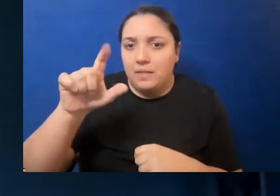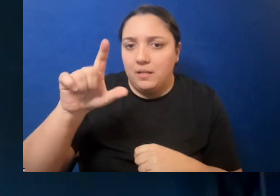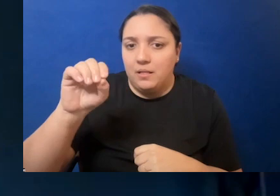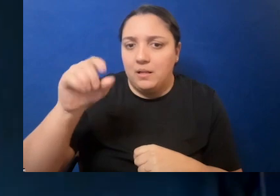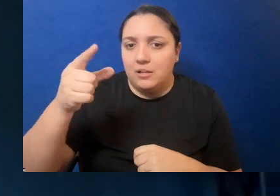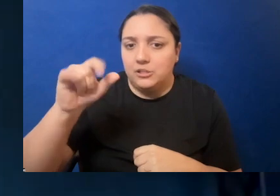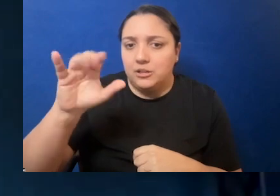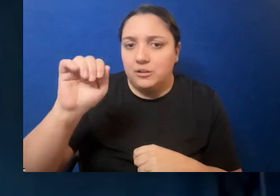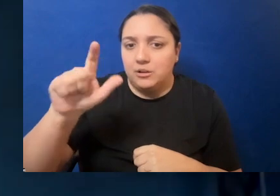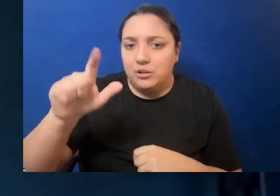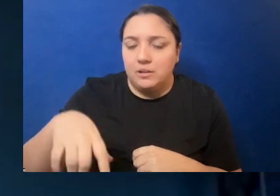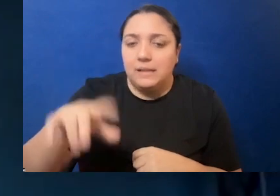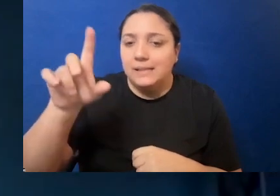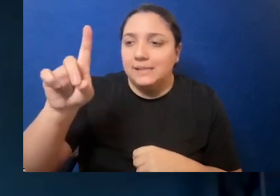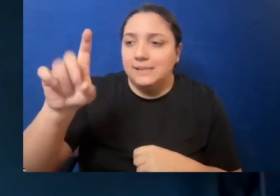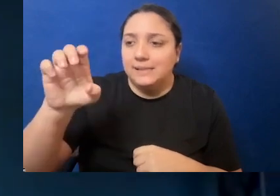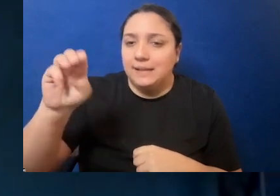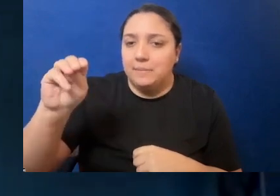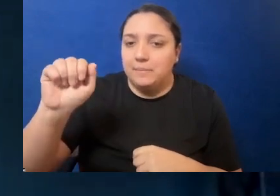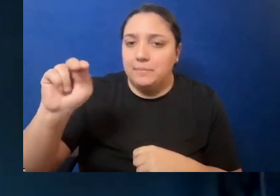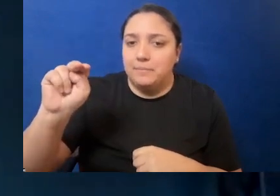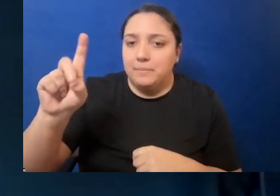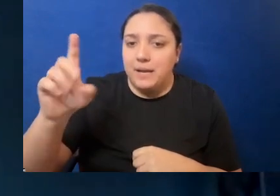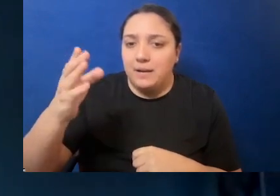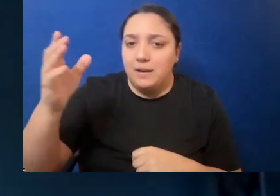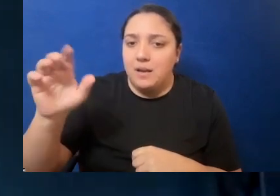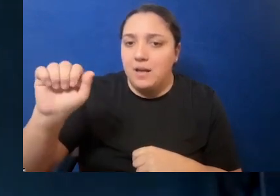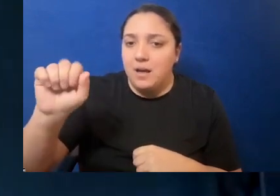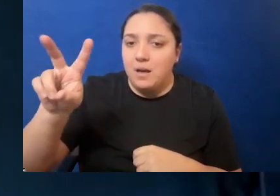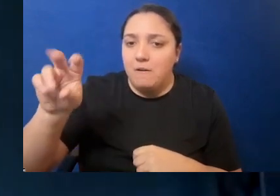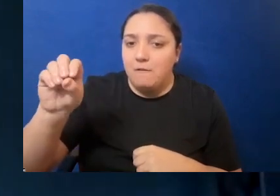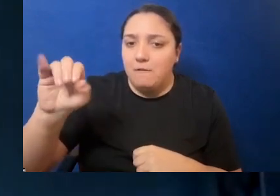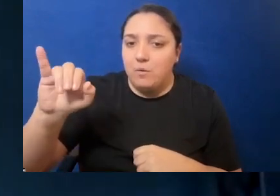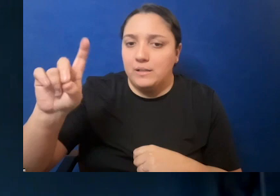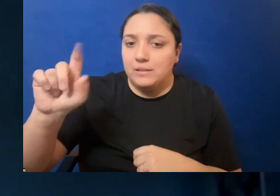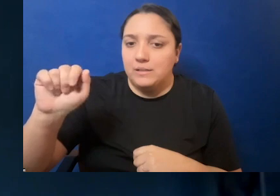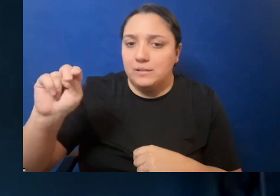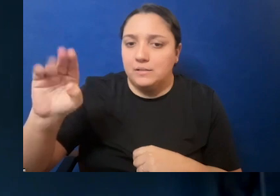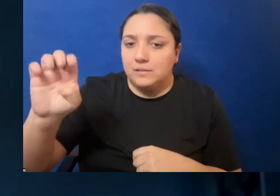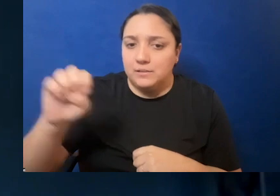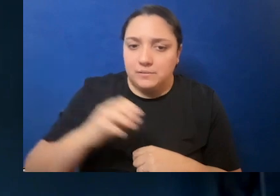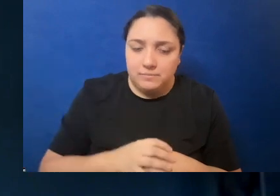PATH LOGICAL DEMAND AVOIDANCE. BEHAVIOR IS COMMUNICATION.